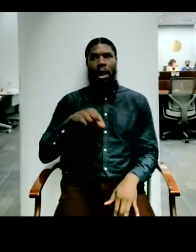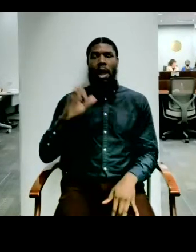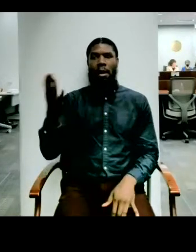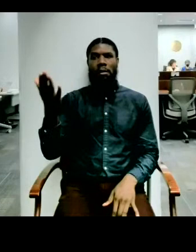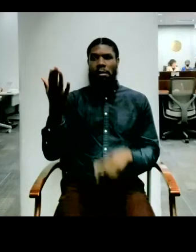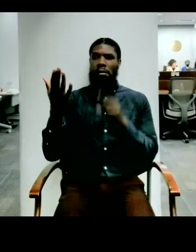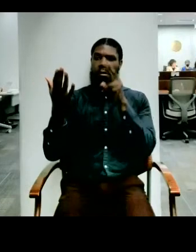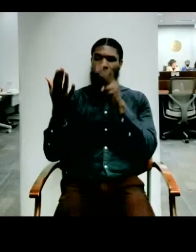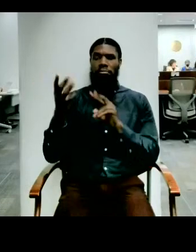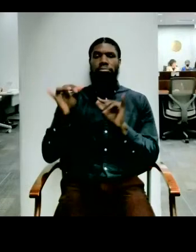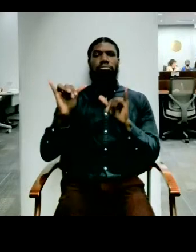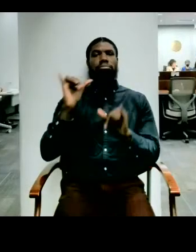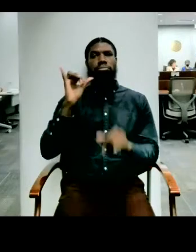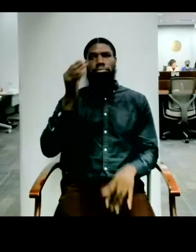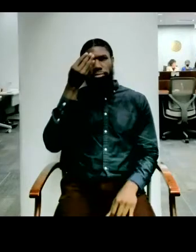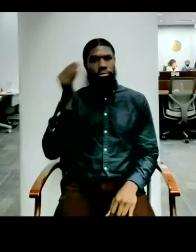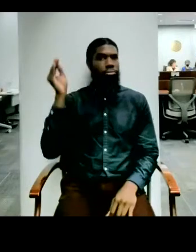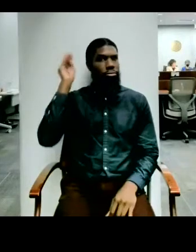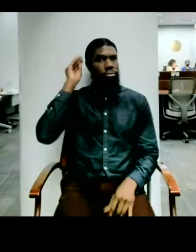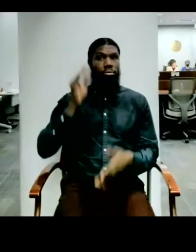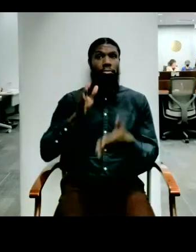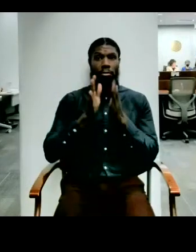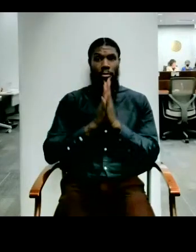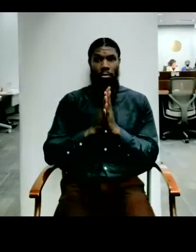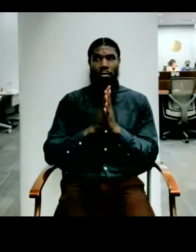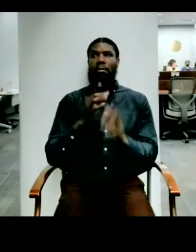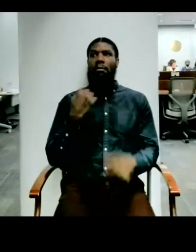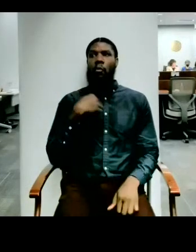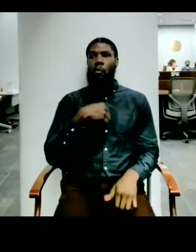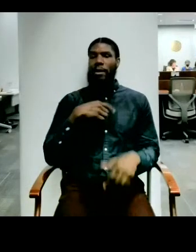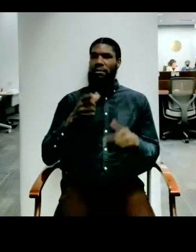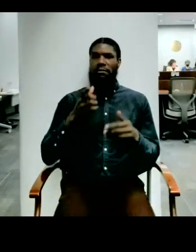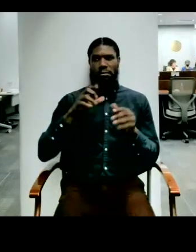that as a matter of comment we proceed to hear from the witnesses here today.